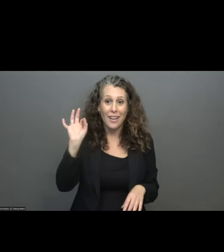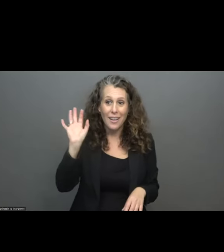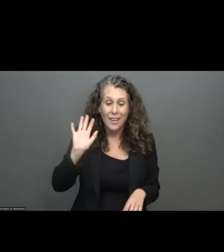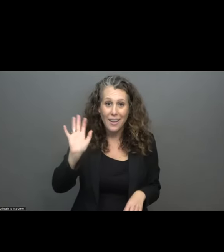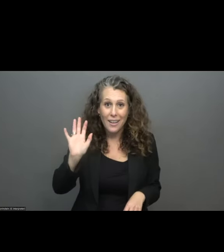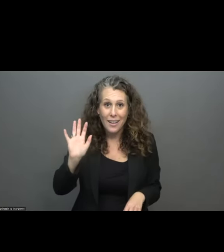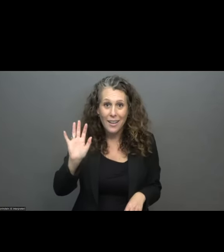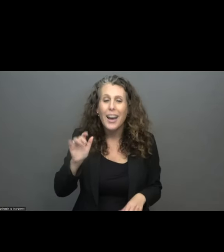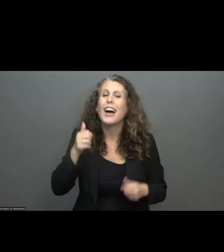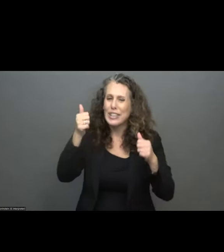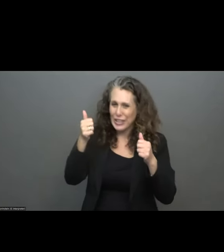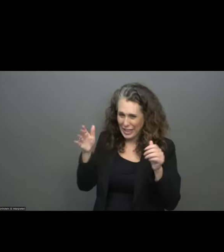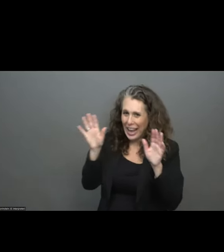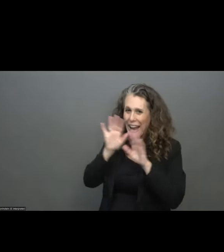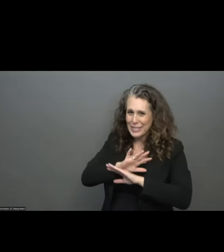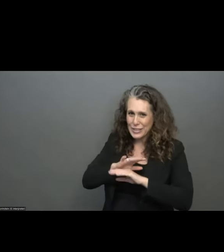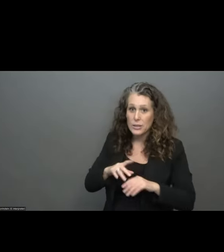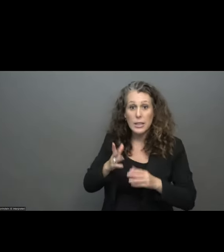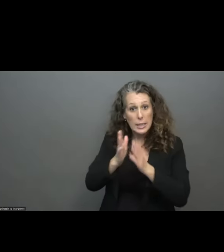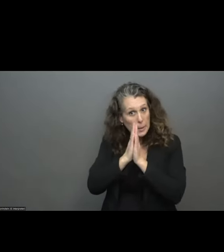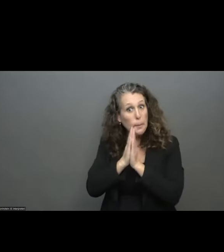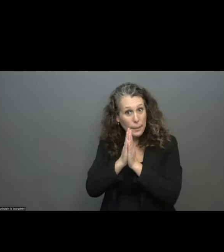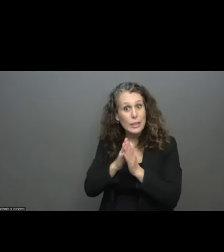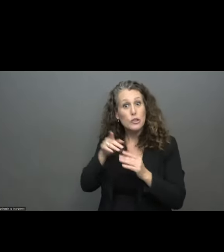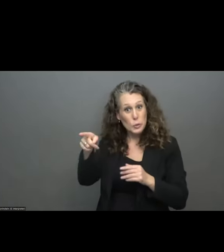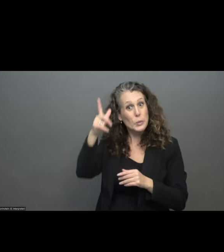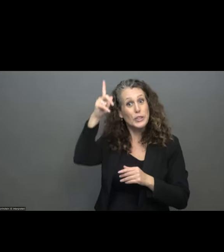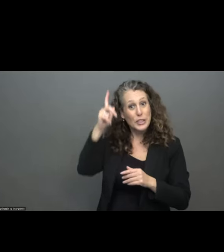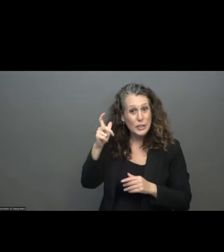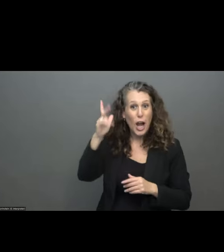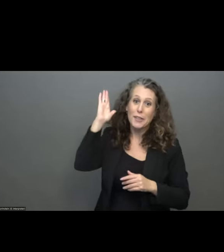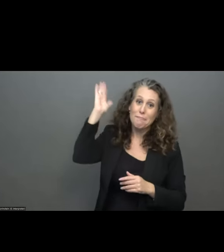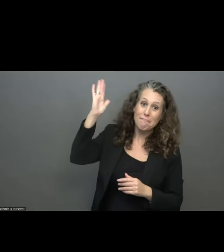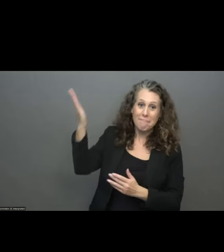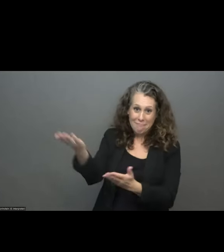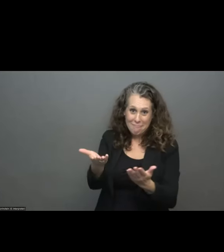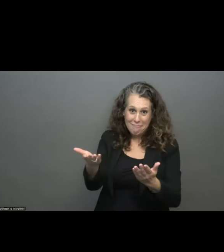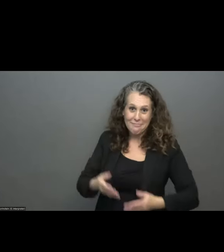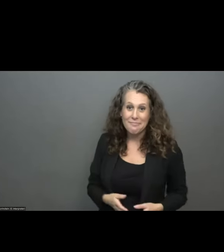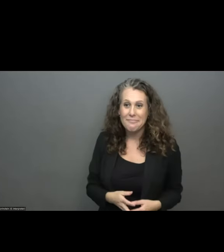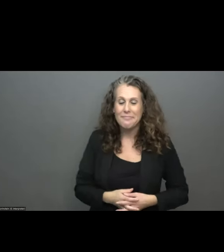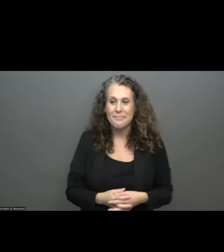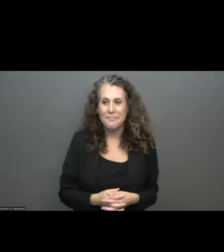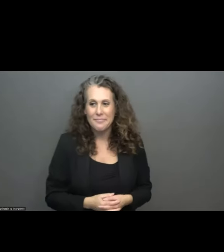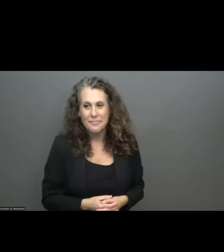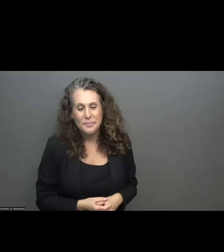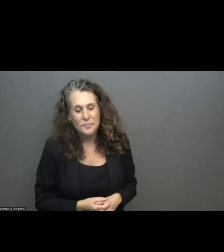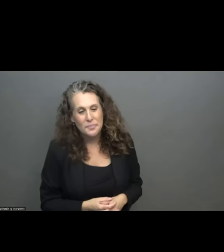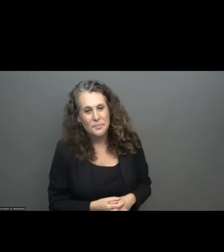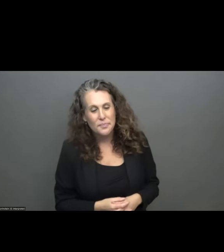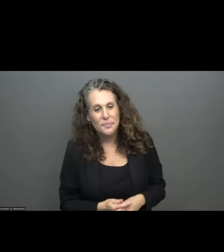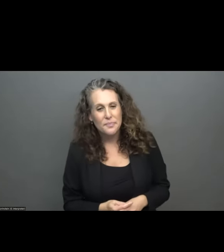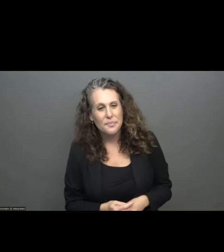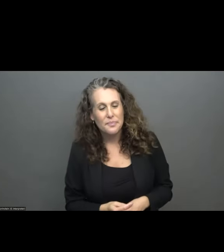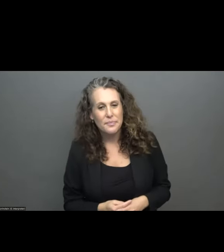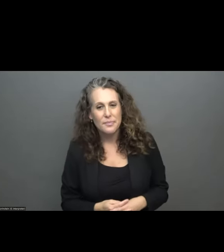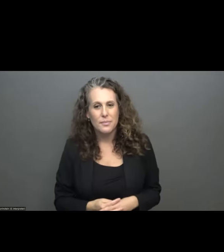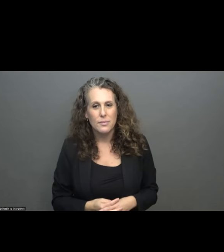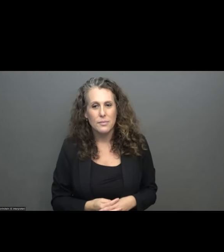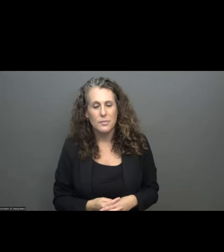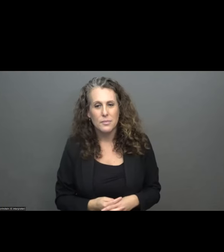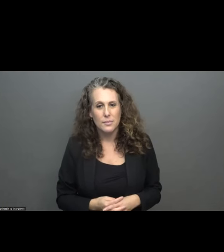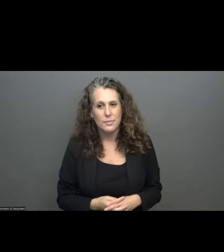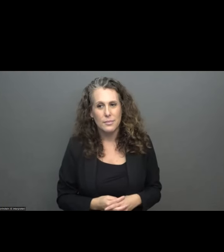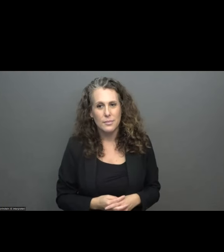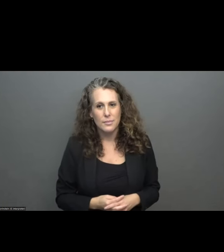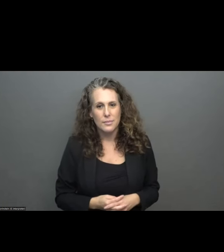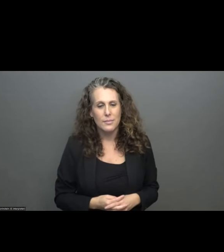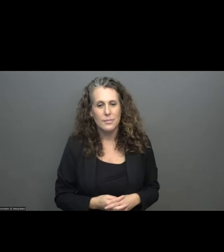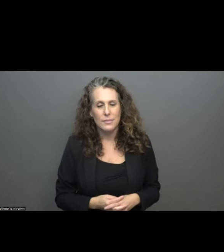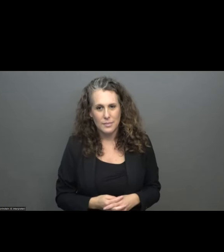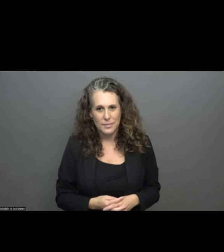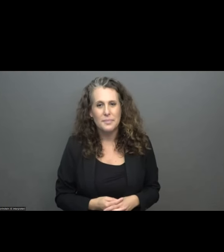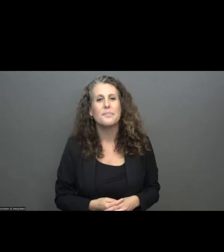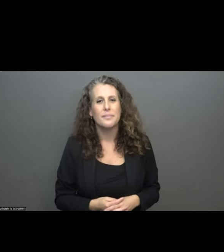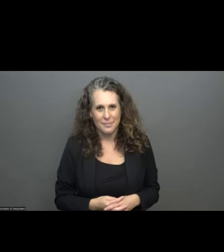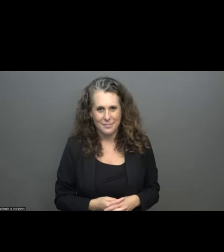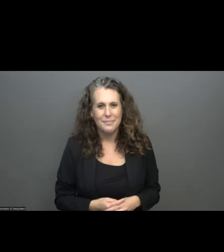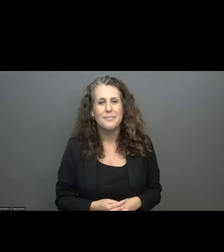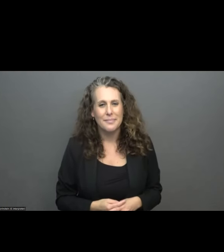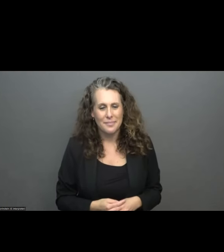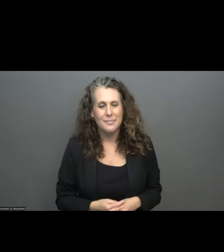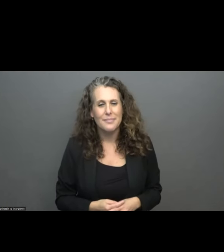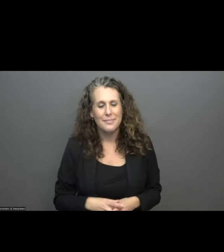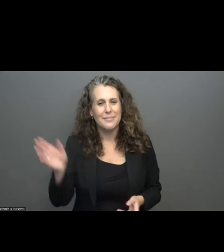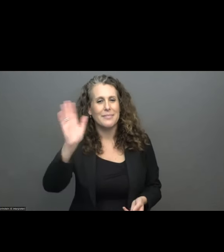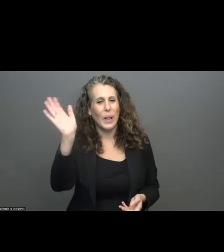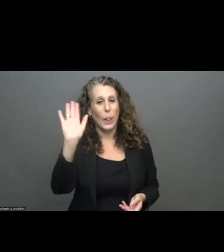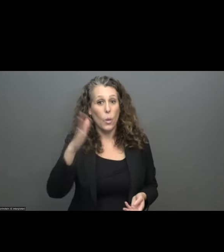14:07:57 Can you please go ahead. Thank you 14:08:03 know once you once you move on Sunday.